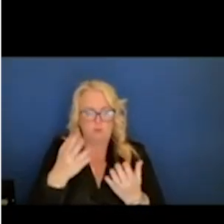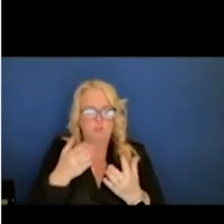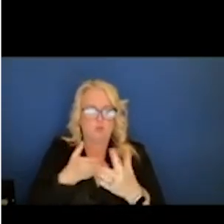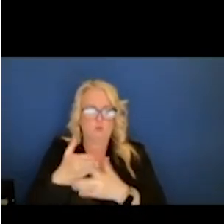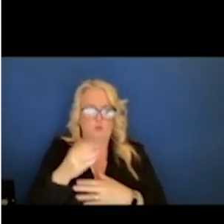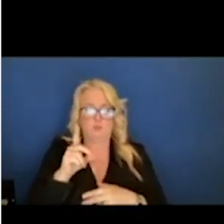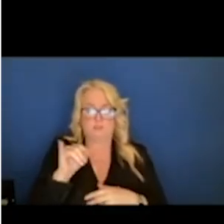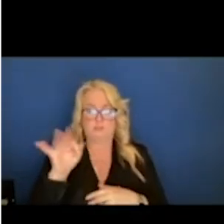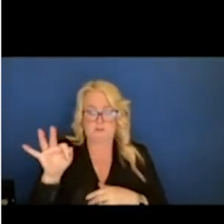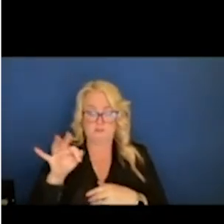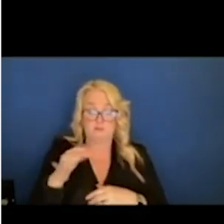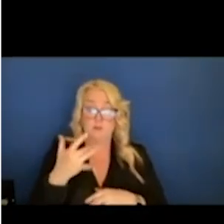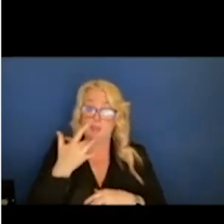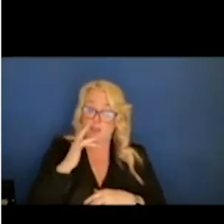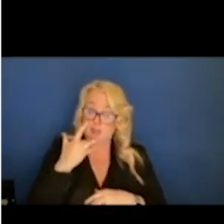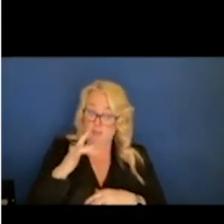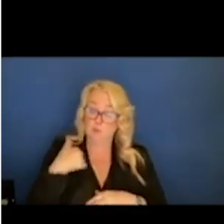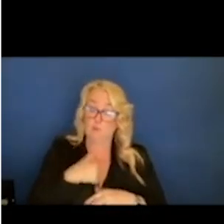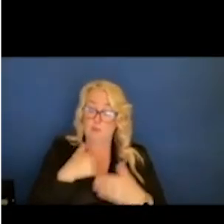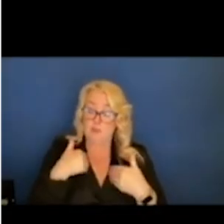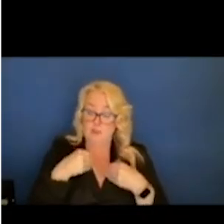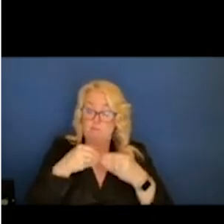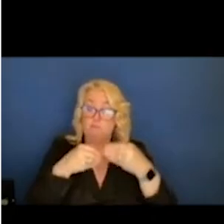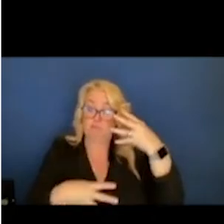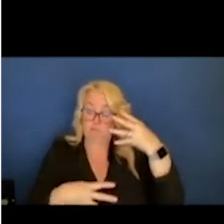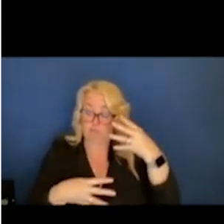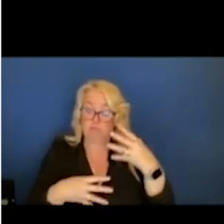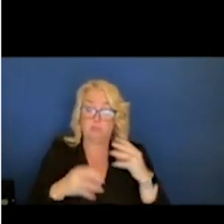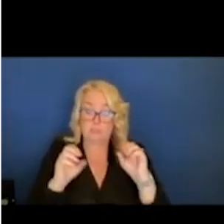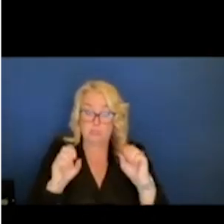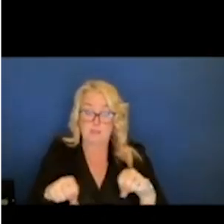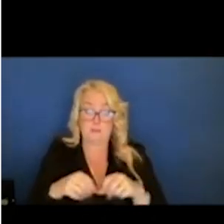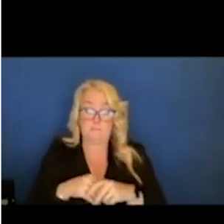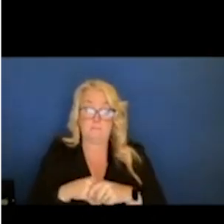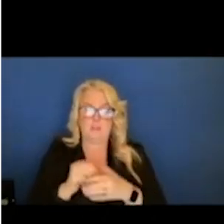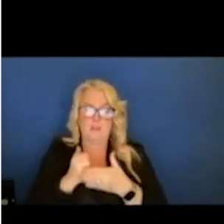the DIF. Fortunately, there’s a wealth of resources at your fingertips to